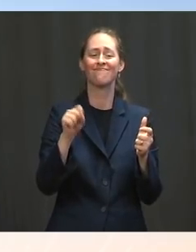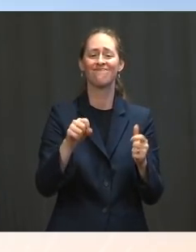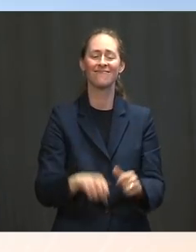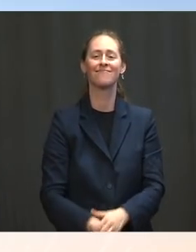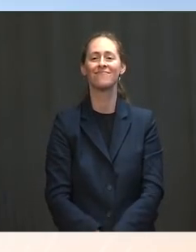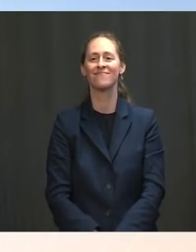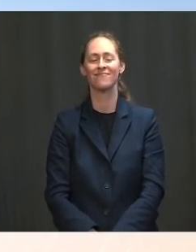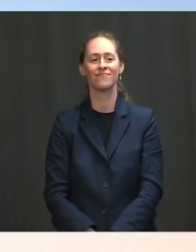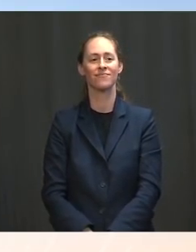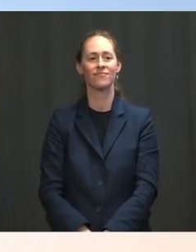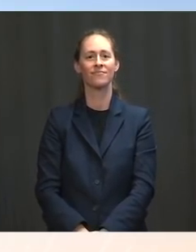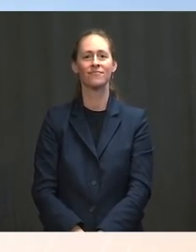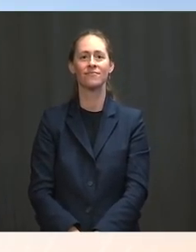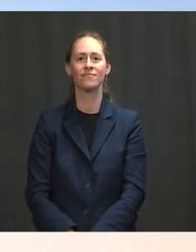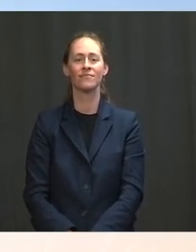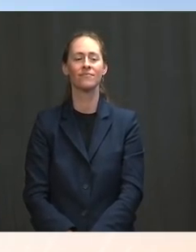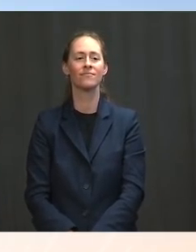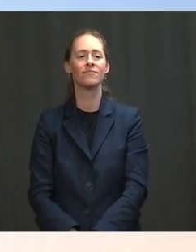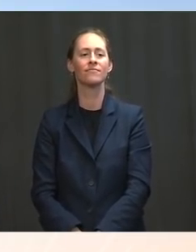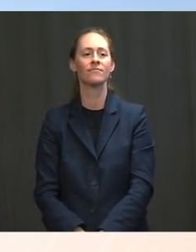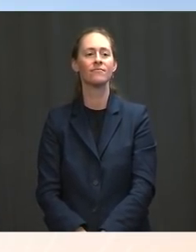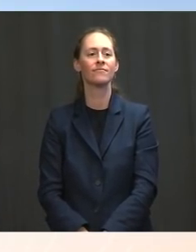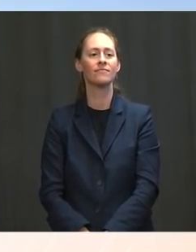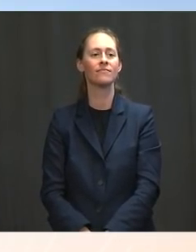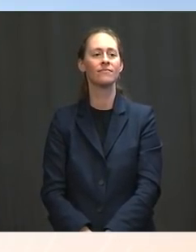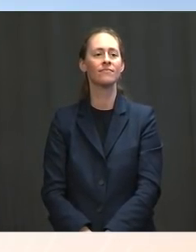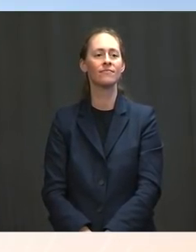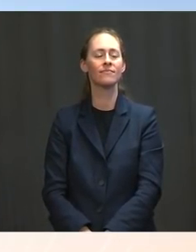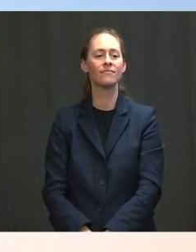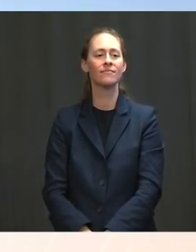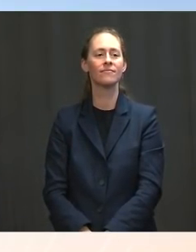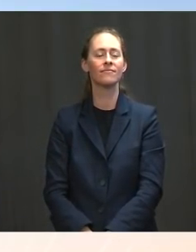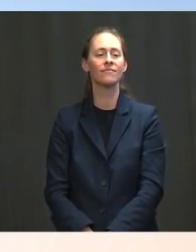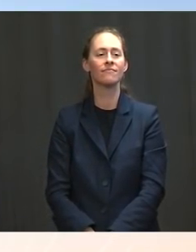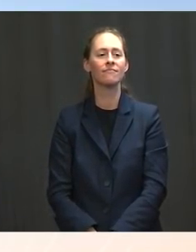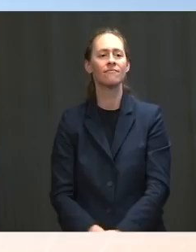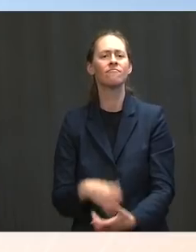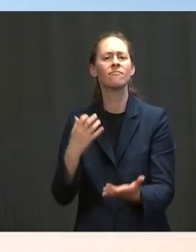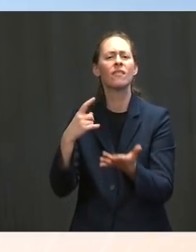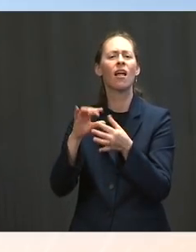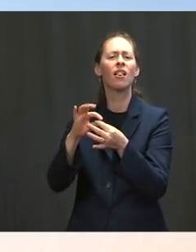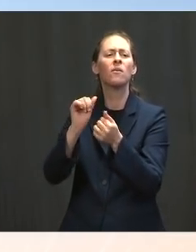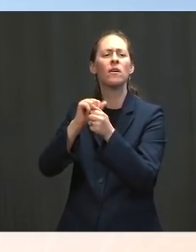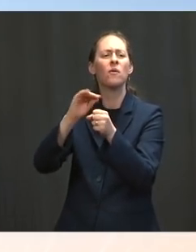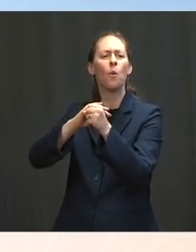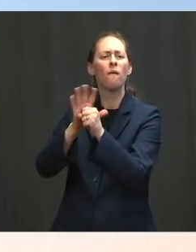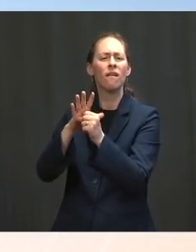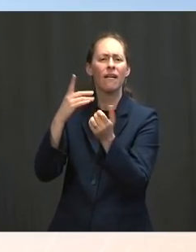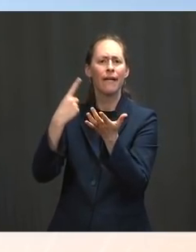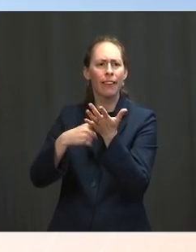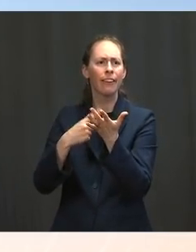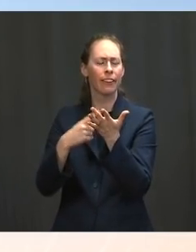The Press: Thanks, Jen. I wanted to go back to COVID. There's been a lot of discussion about the Delta variant, but then there's also been some international concern